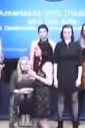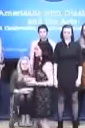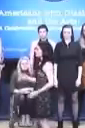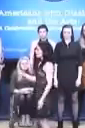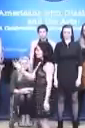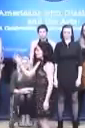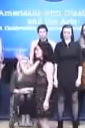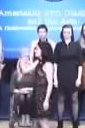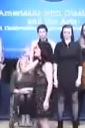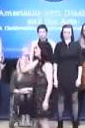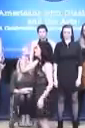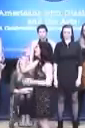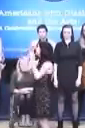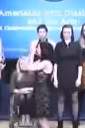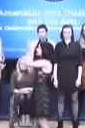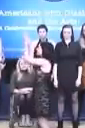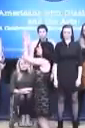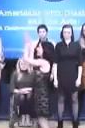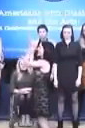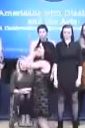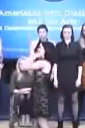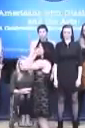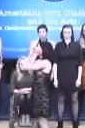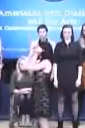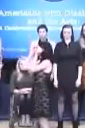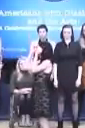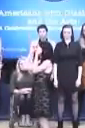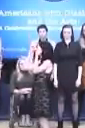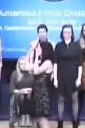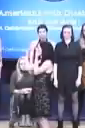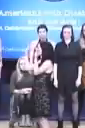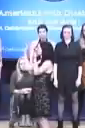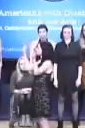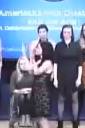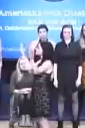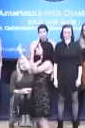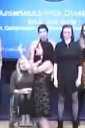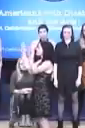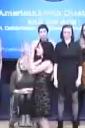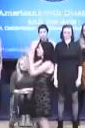Mama, the Angels